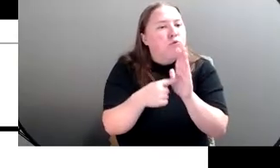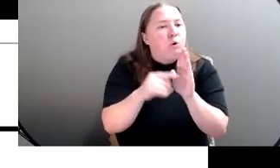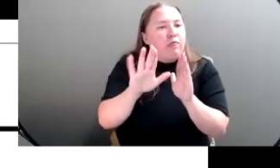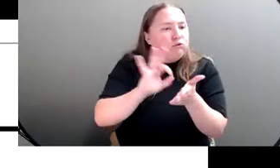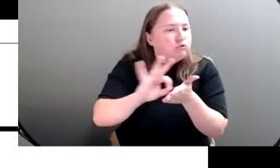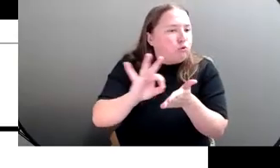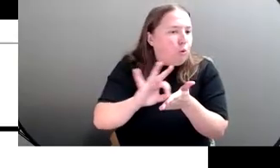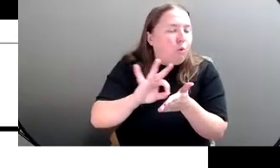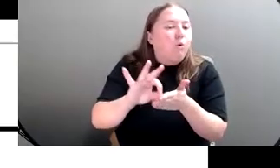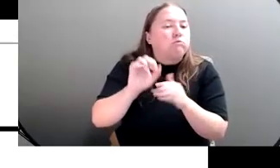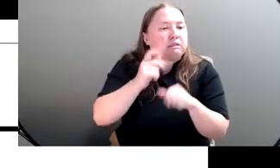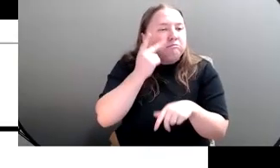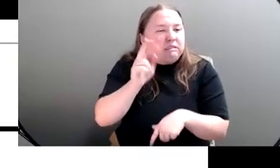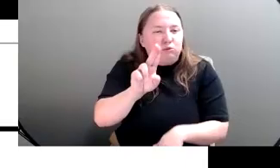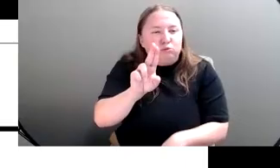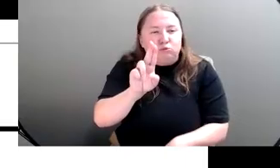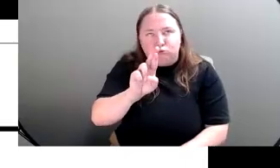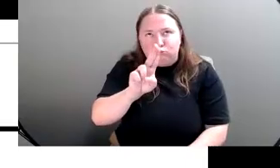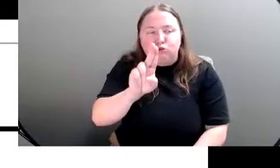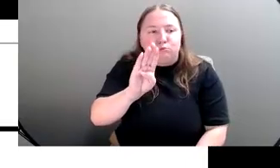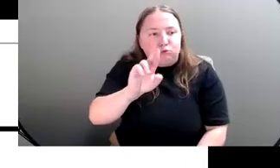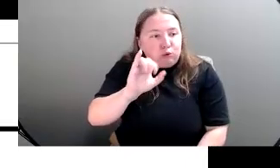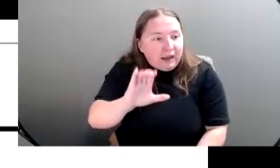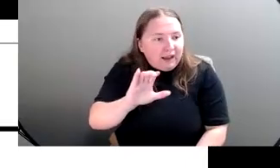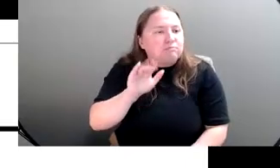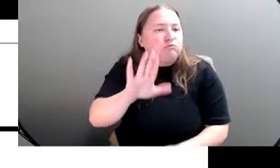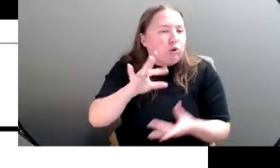They could view the rubric and everything like that, your comments and everything.